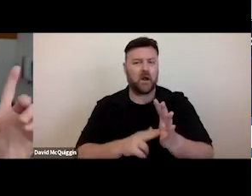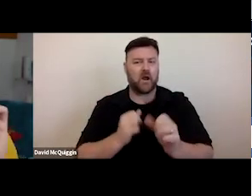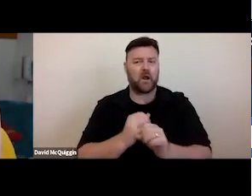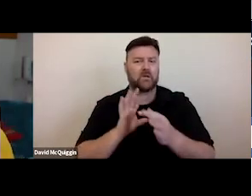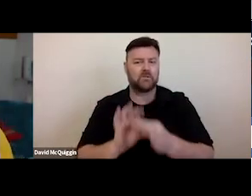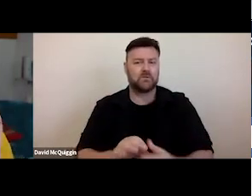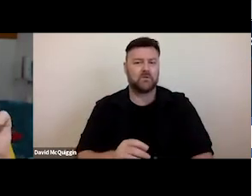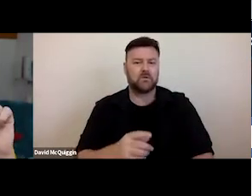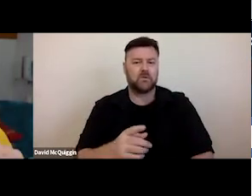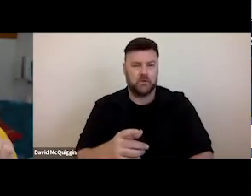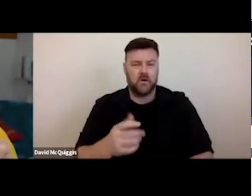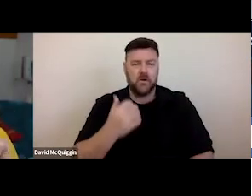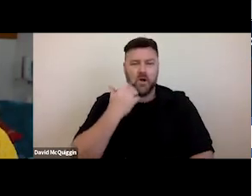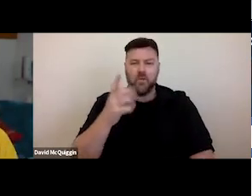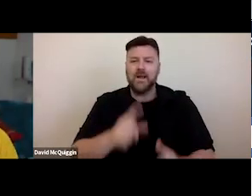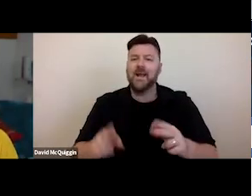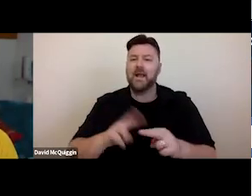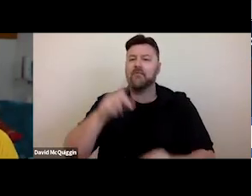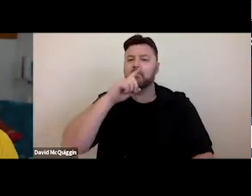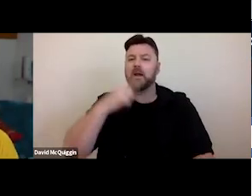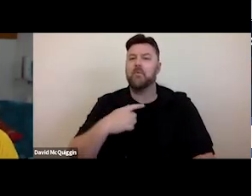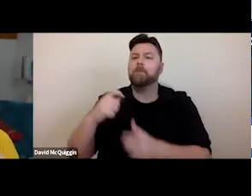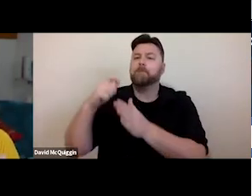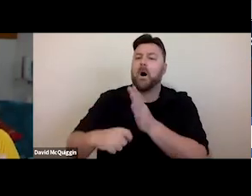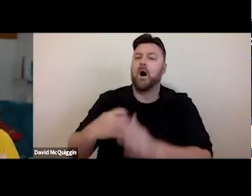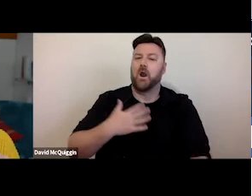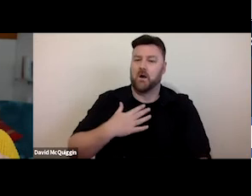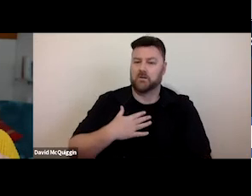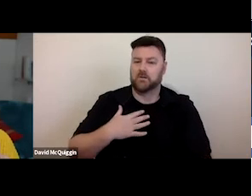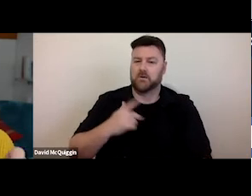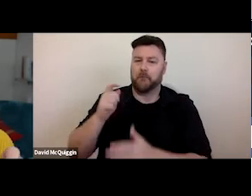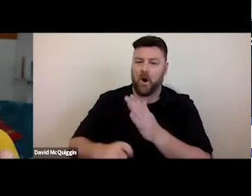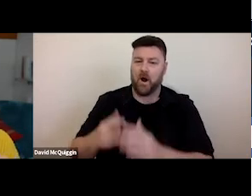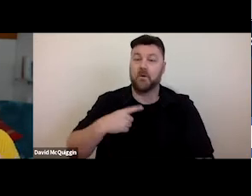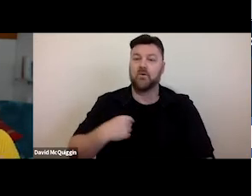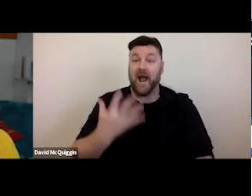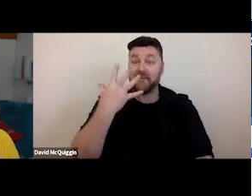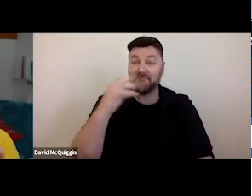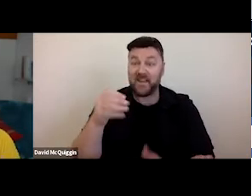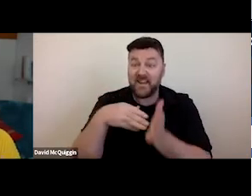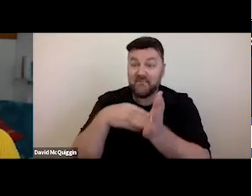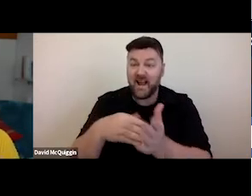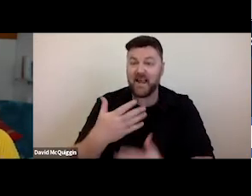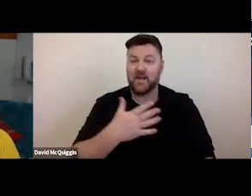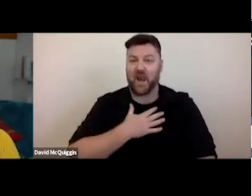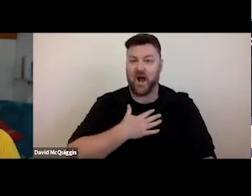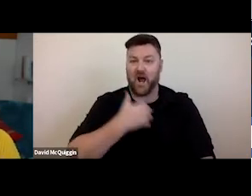the way, when people buy "likes", because they have 50 million likes and three people engaging.